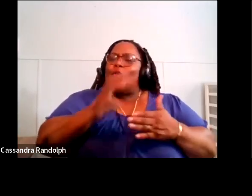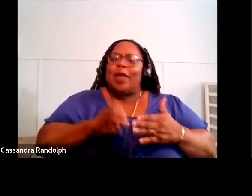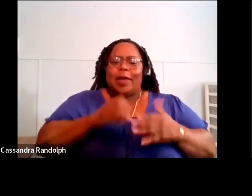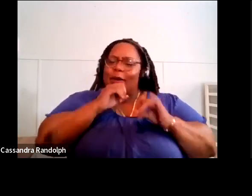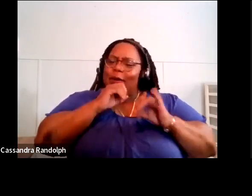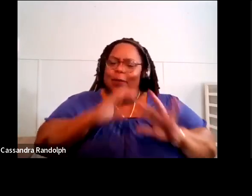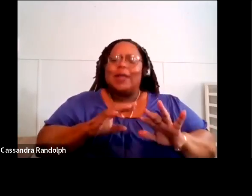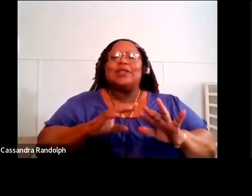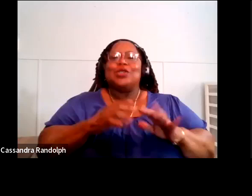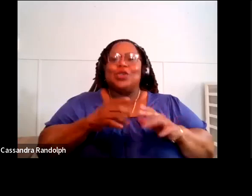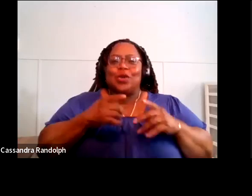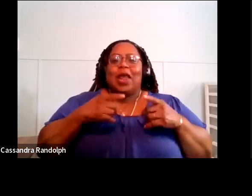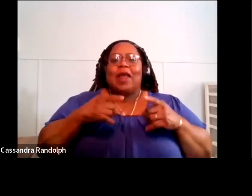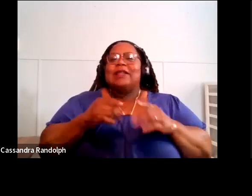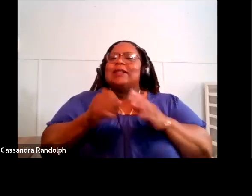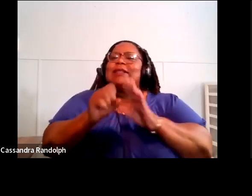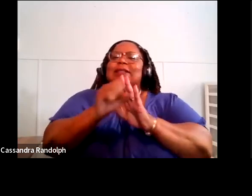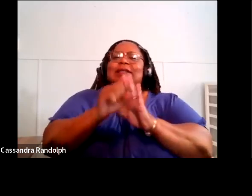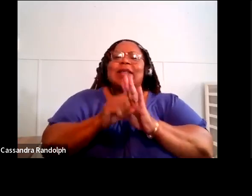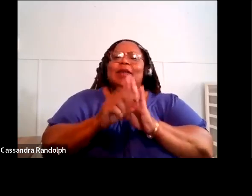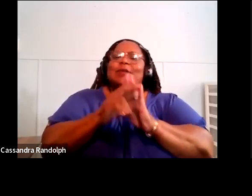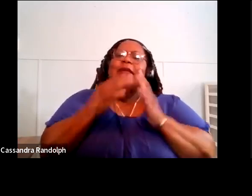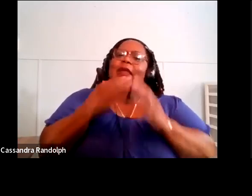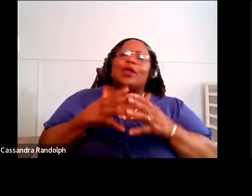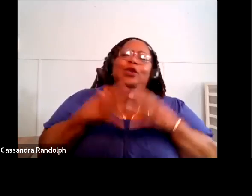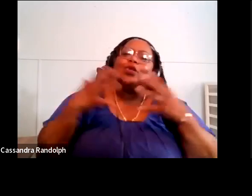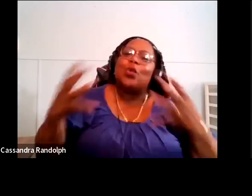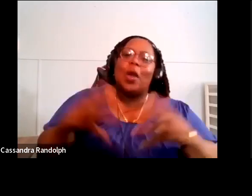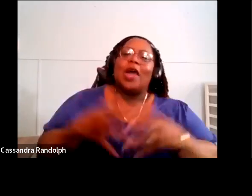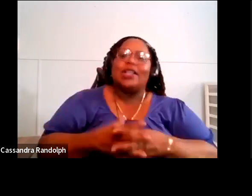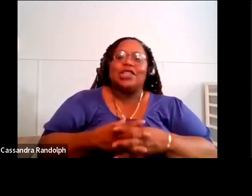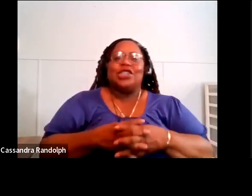this. We want to thank state rep Joanna McClinton and